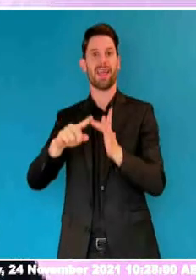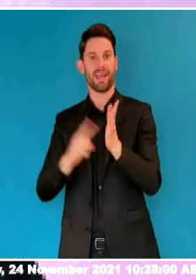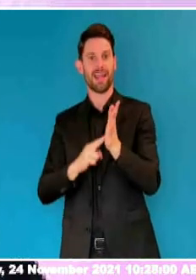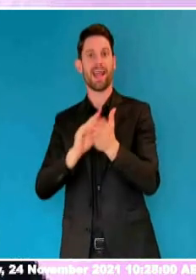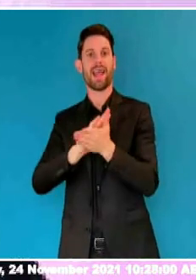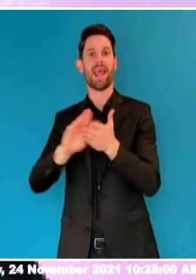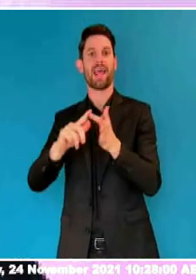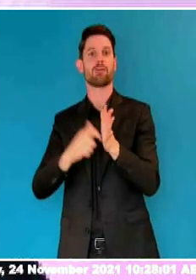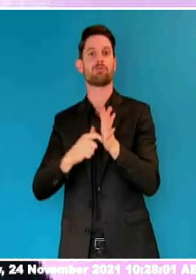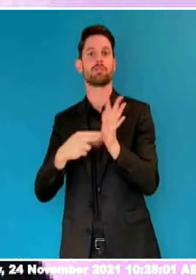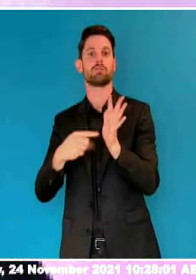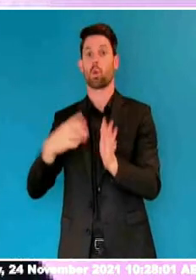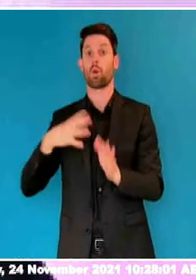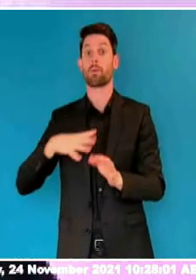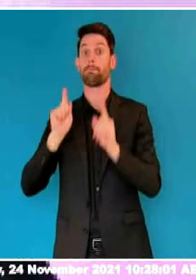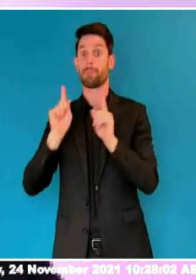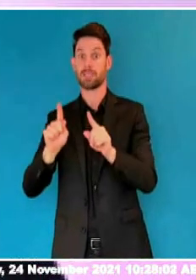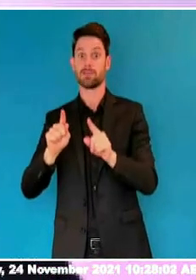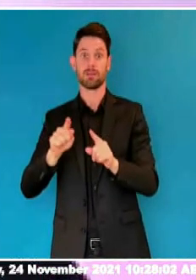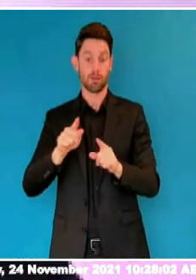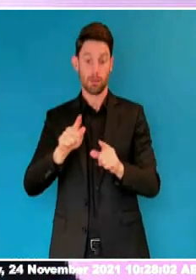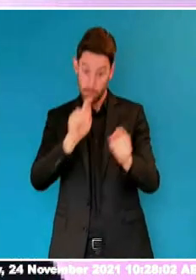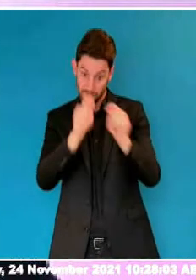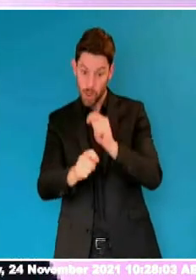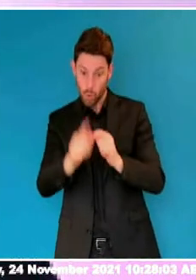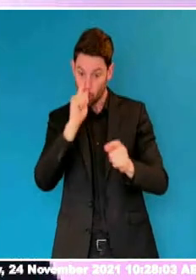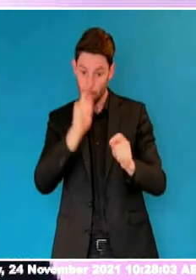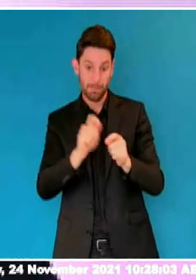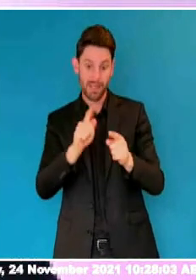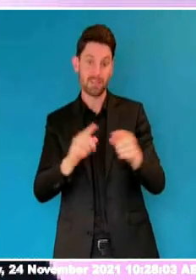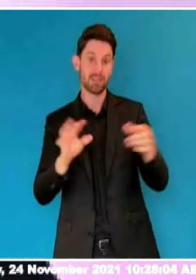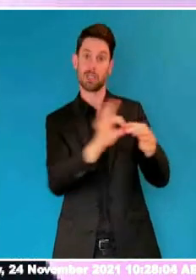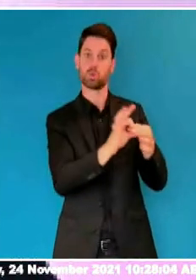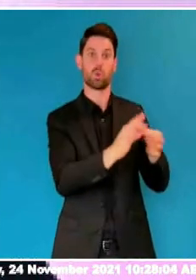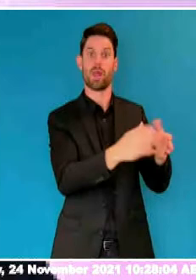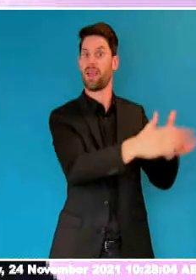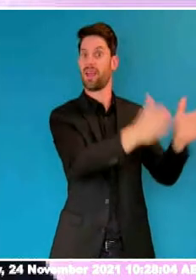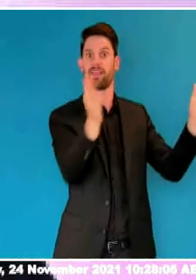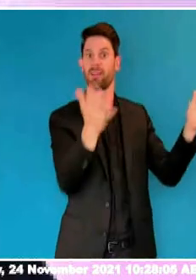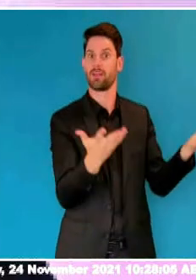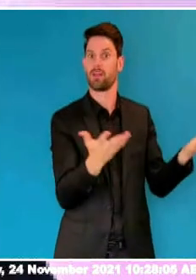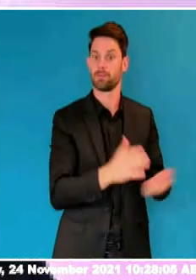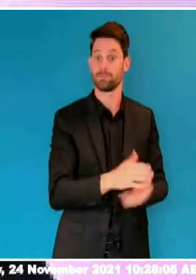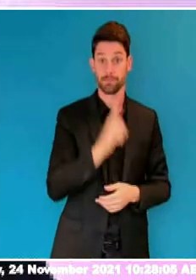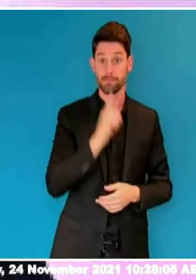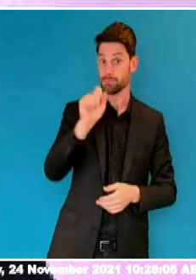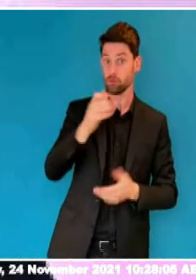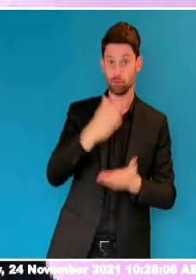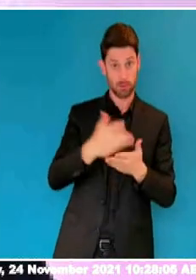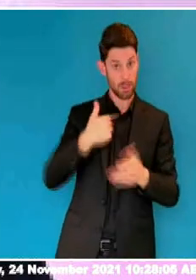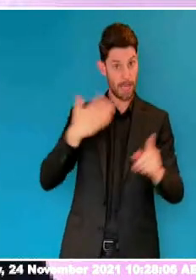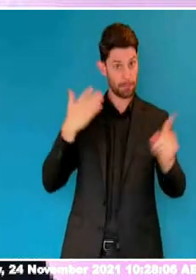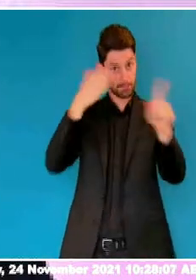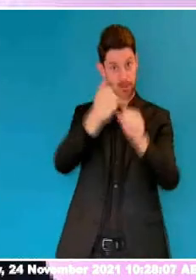Yes, because our intent is that everybody is included and able to work at